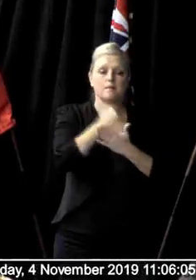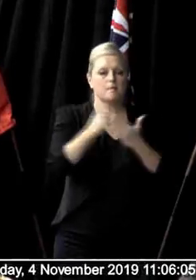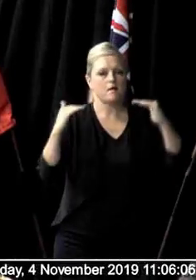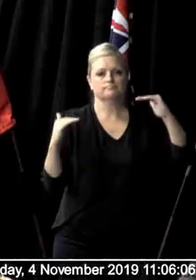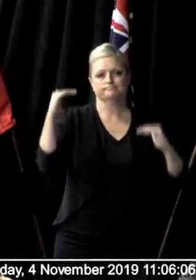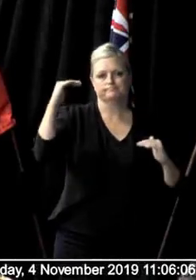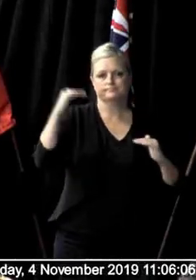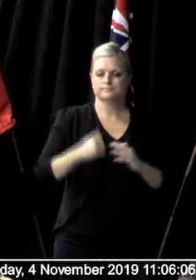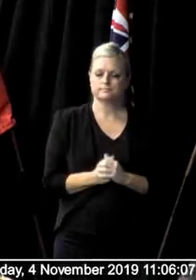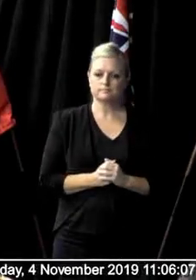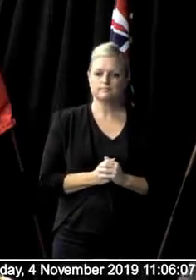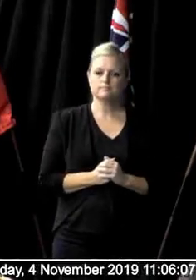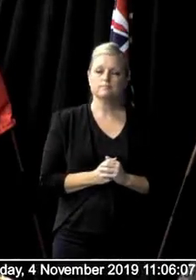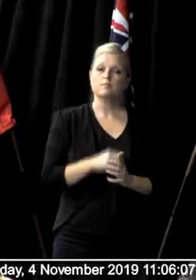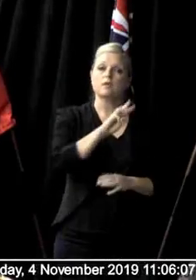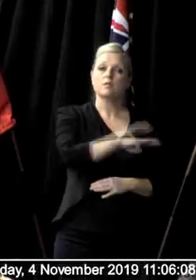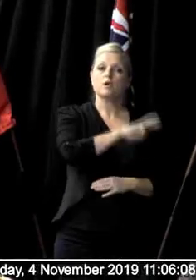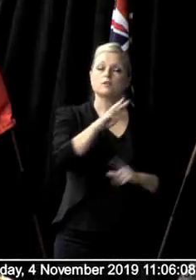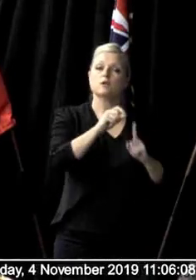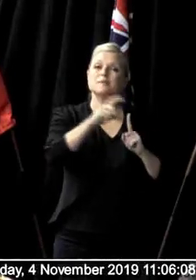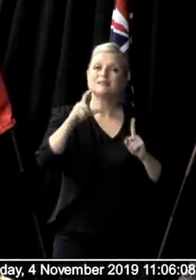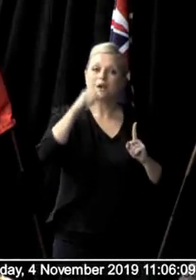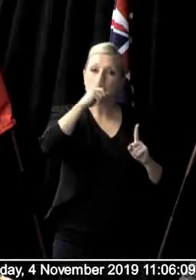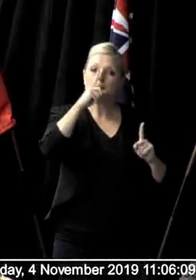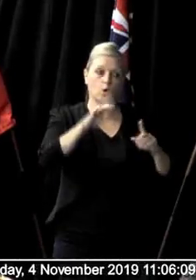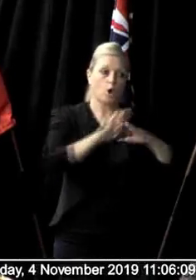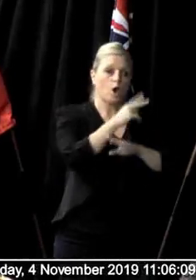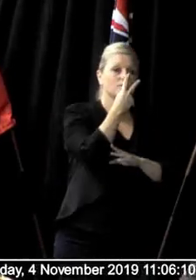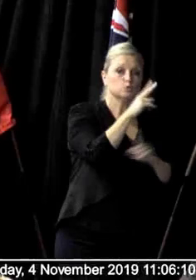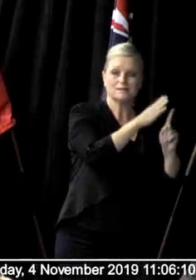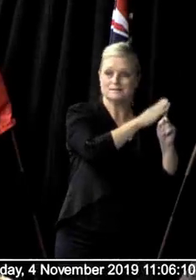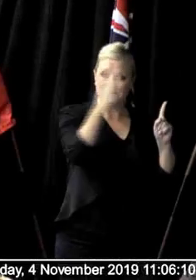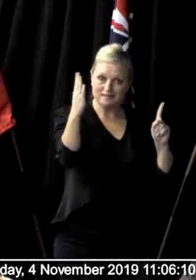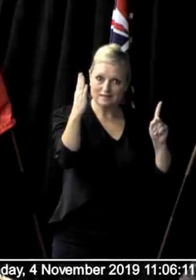So only 33 per cent of people aged 20 and over, people with a disability,